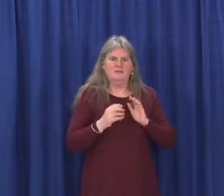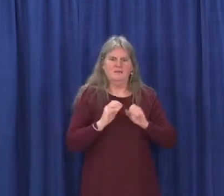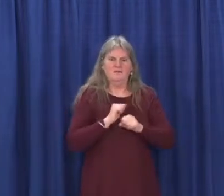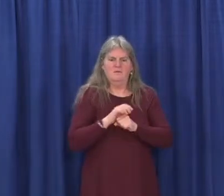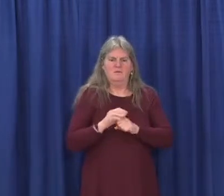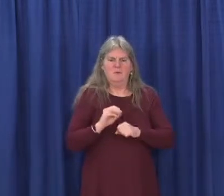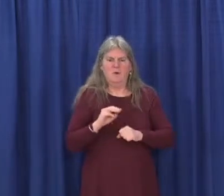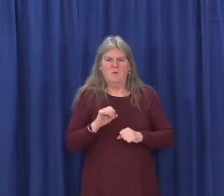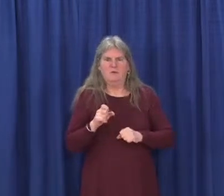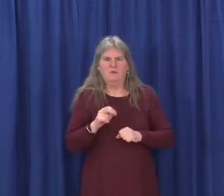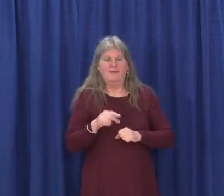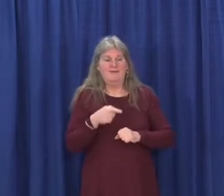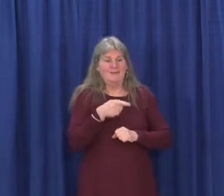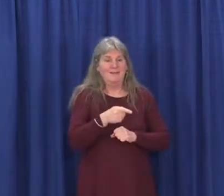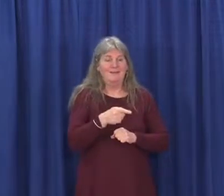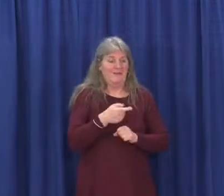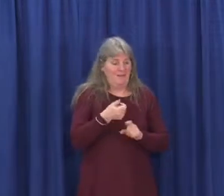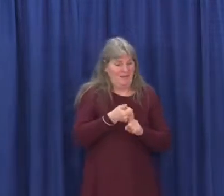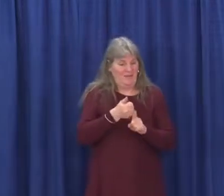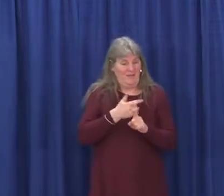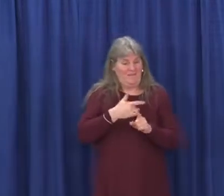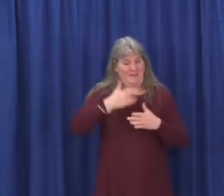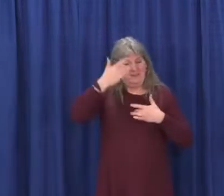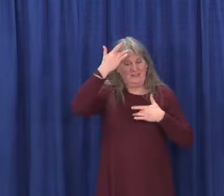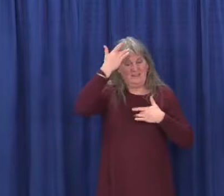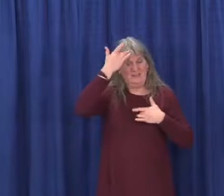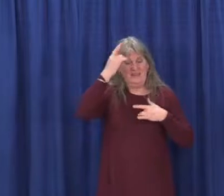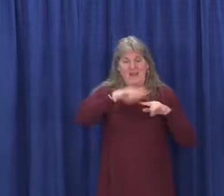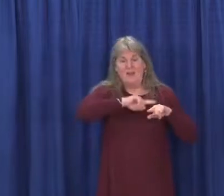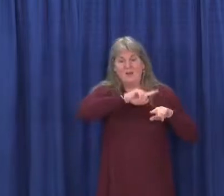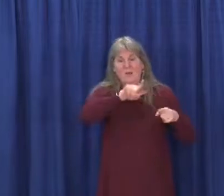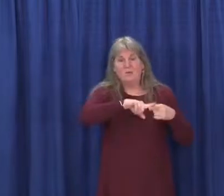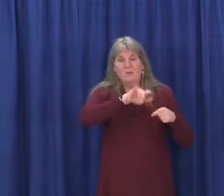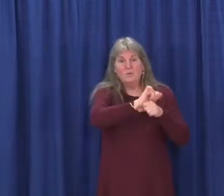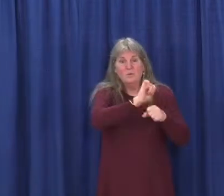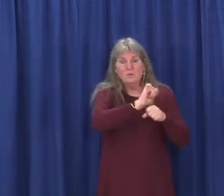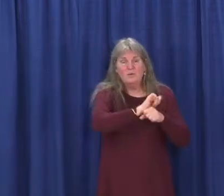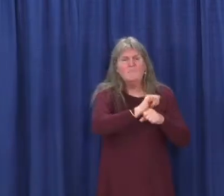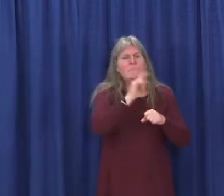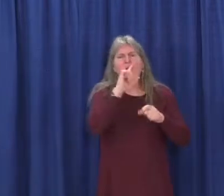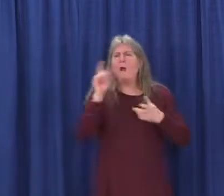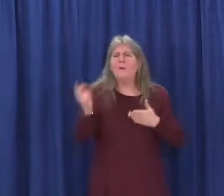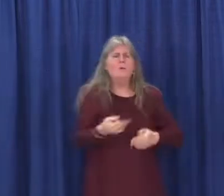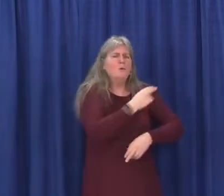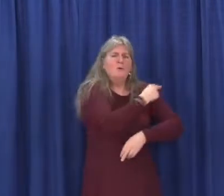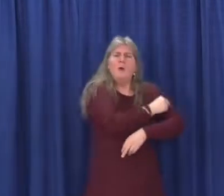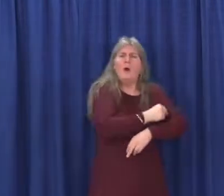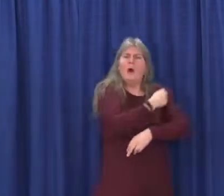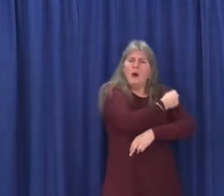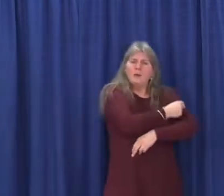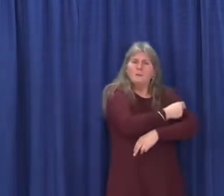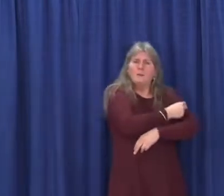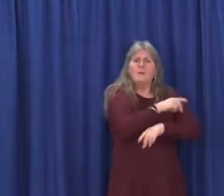of people who have illness that does not cause them to need hospital care but does take them out of the workforce